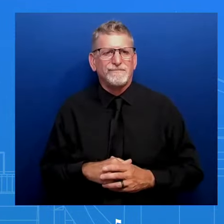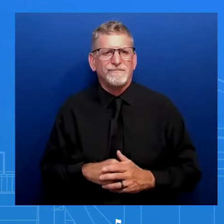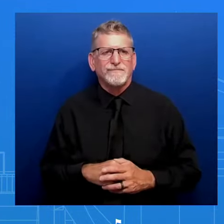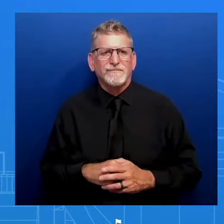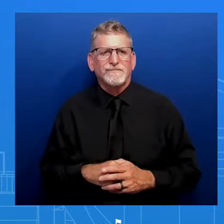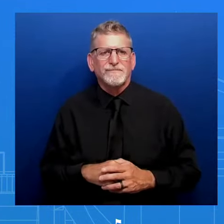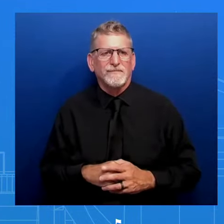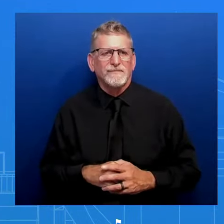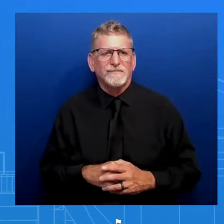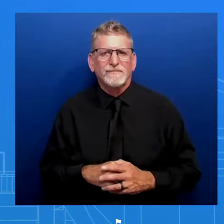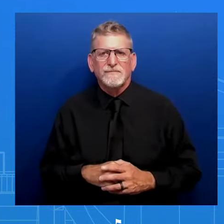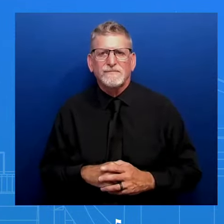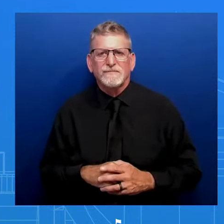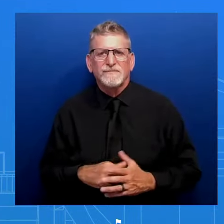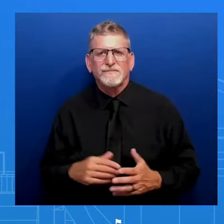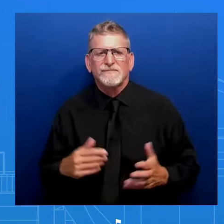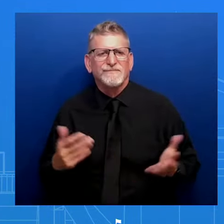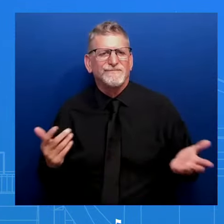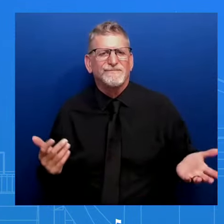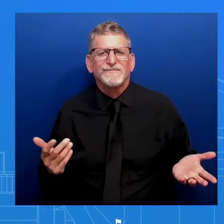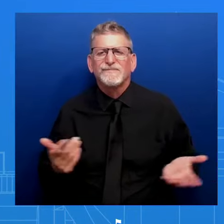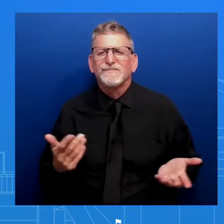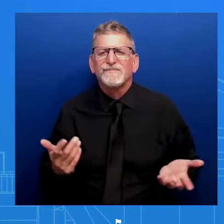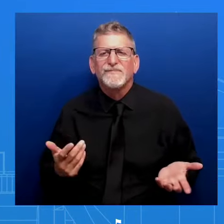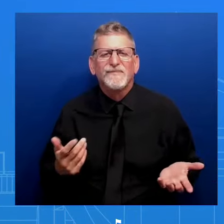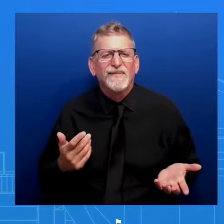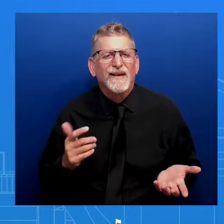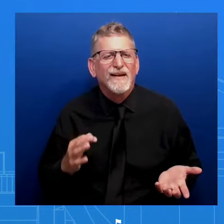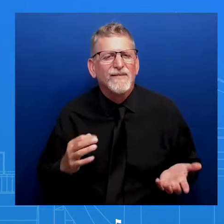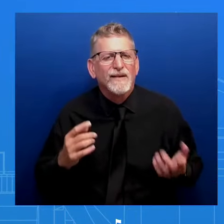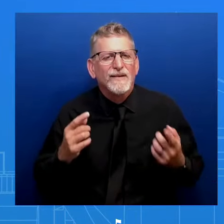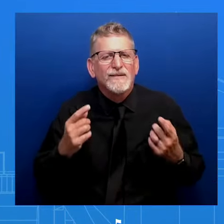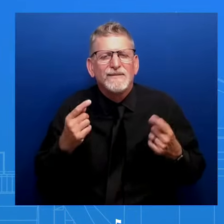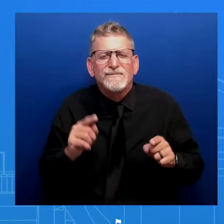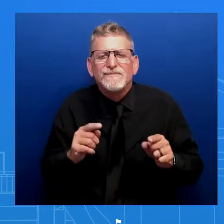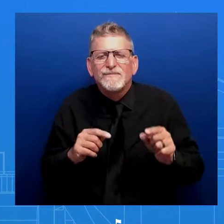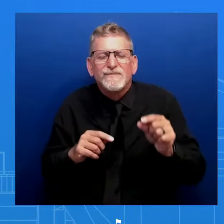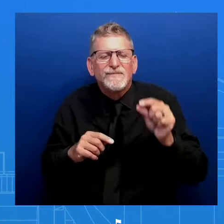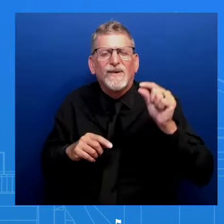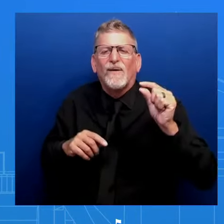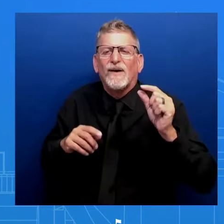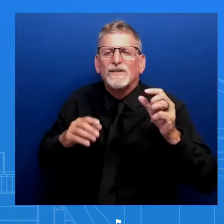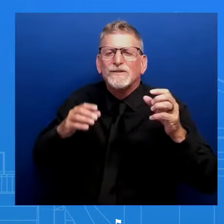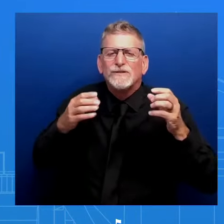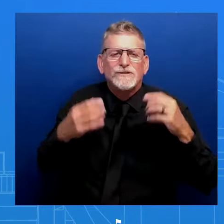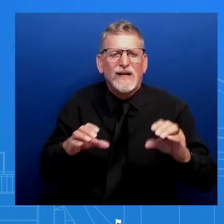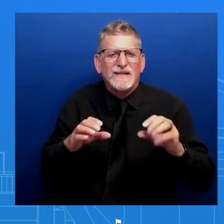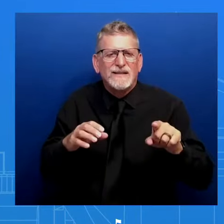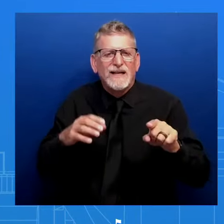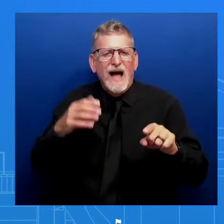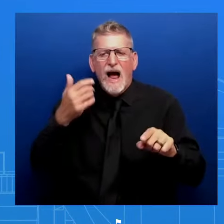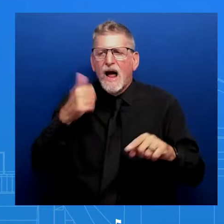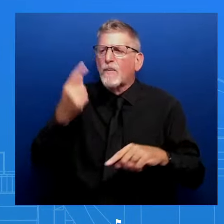small degree there's anybody in Moscow that thinks that we've changed our policy